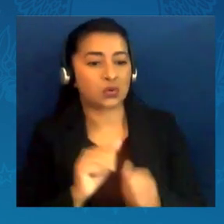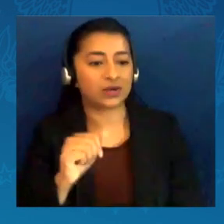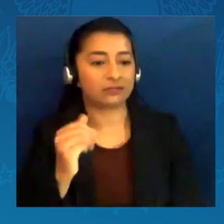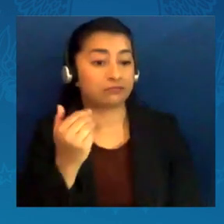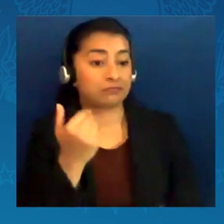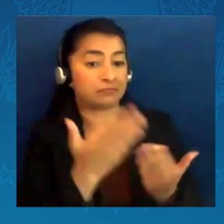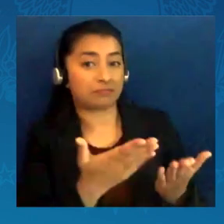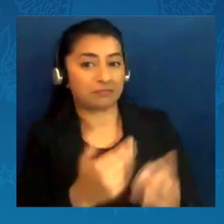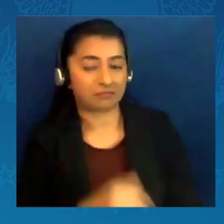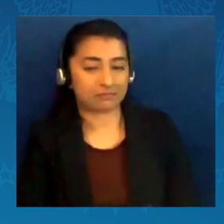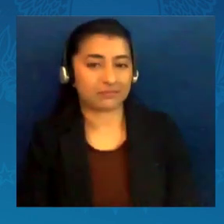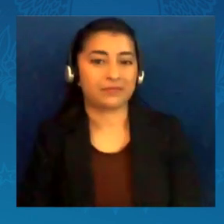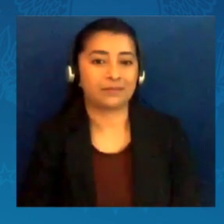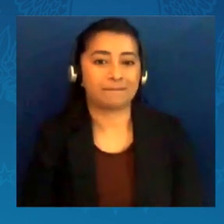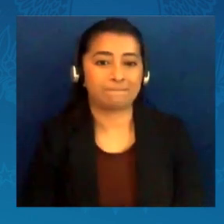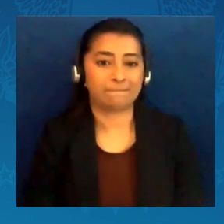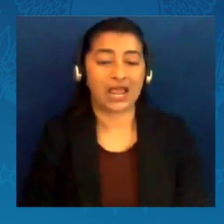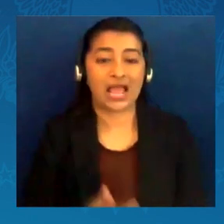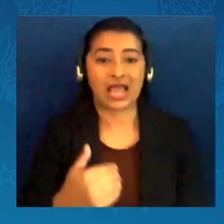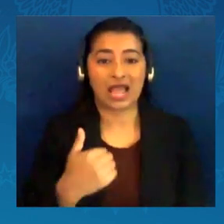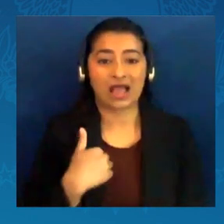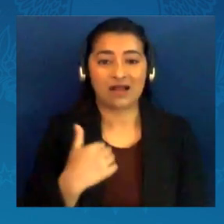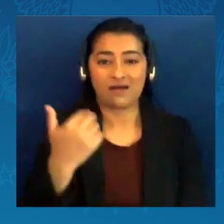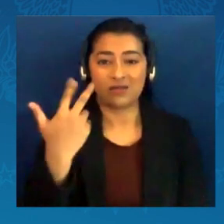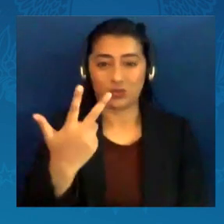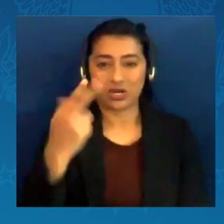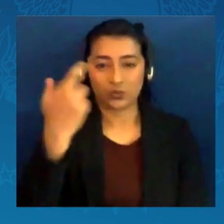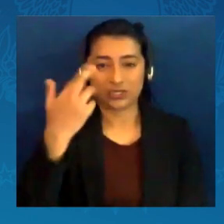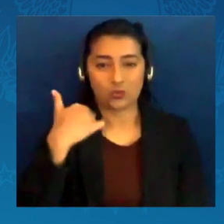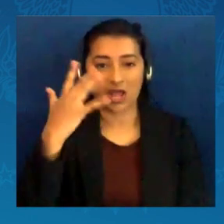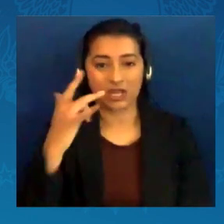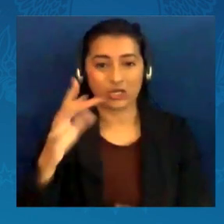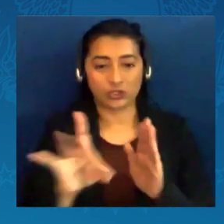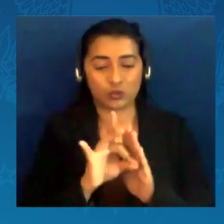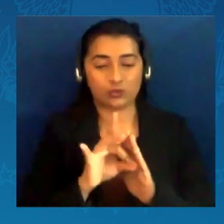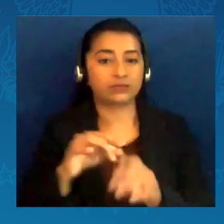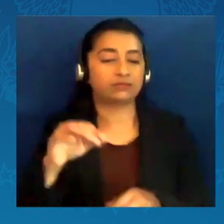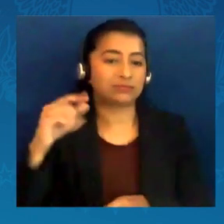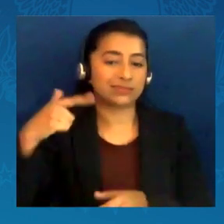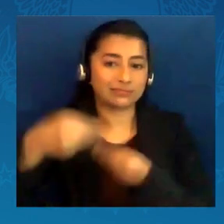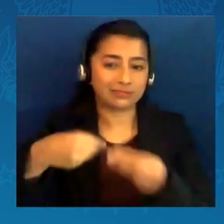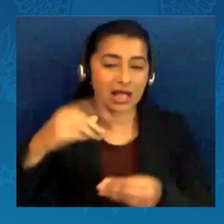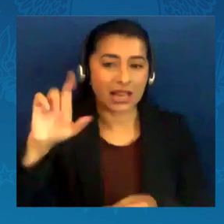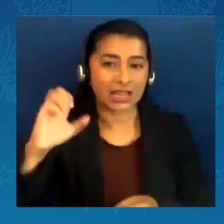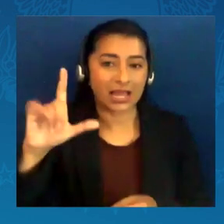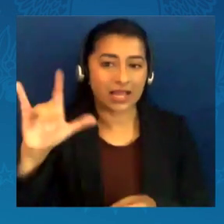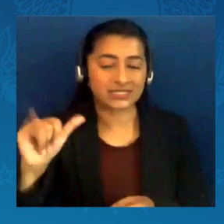why I chose the one on the legacy. So I'm the fourth generation in my family to be a Hampton student --